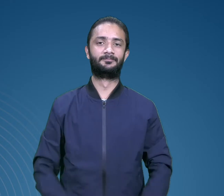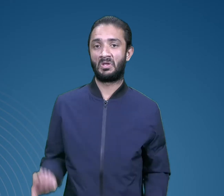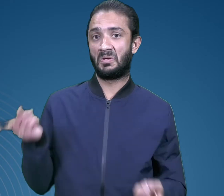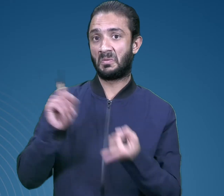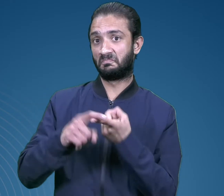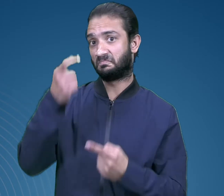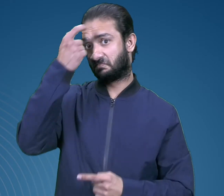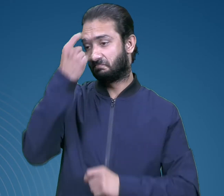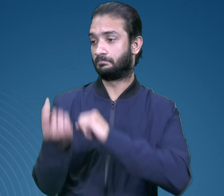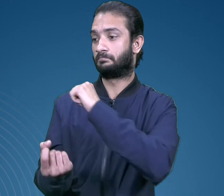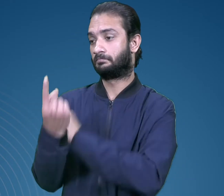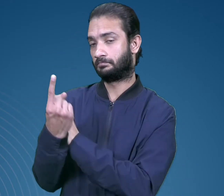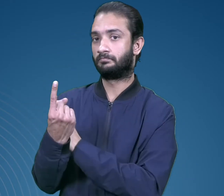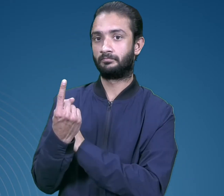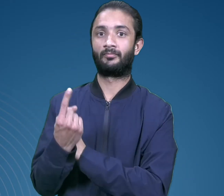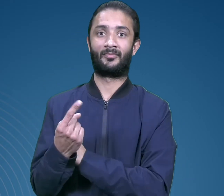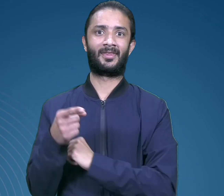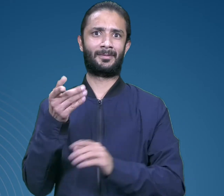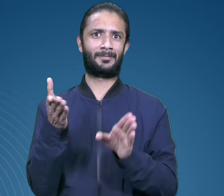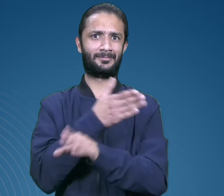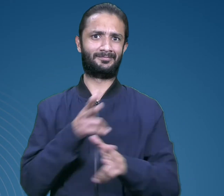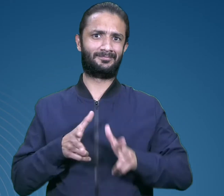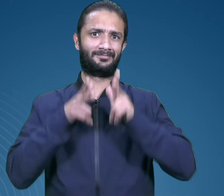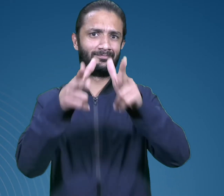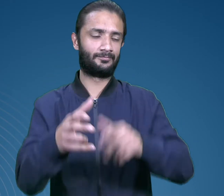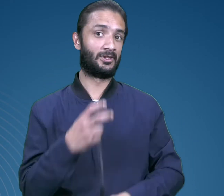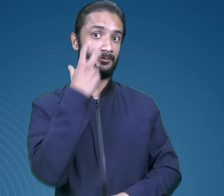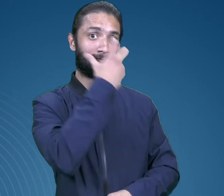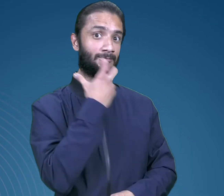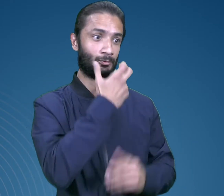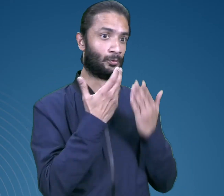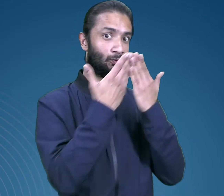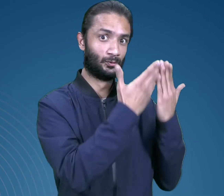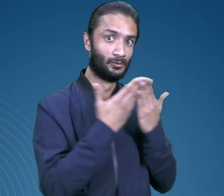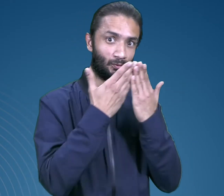The major issues are related to the educational approaches for deaf children.